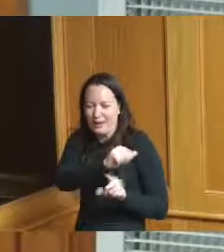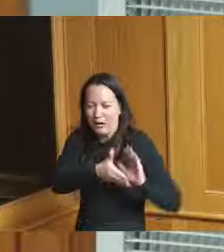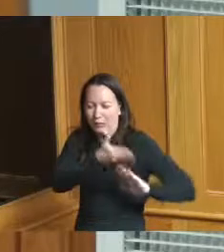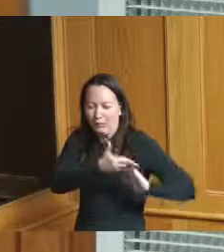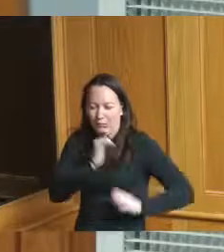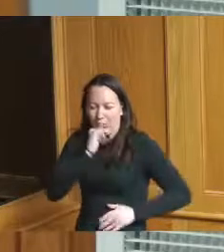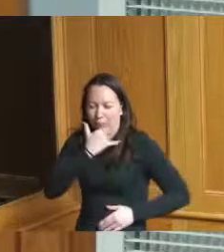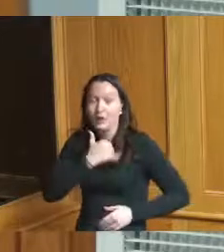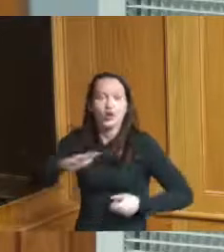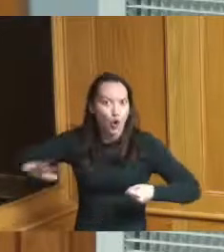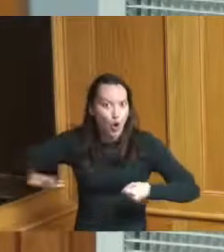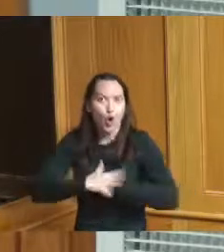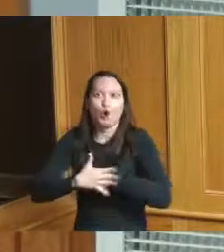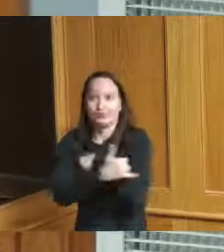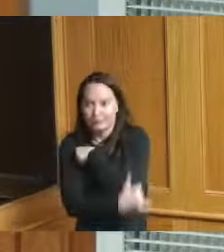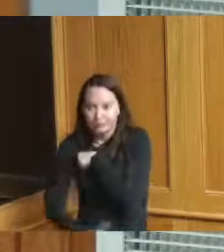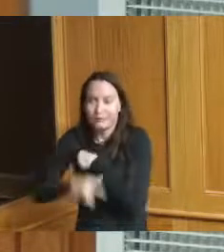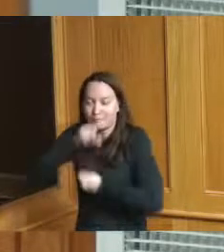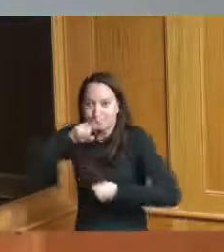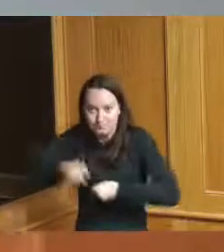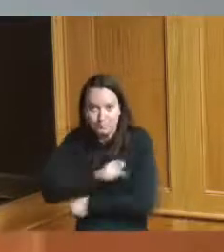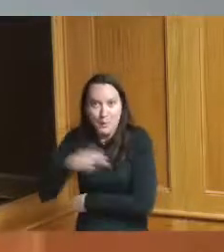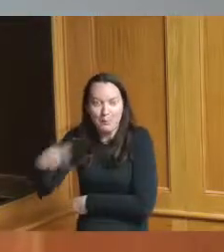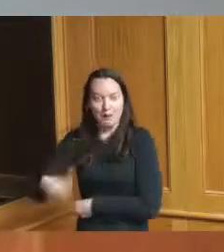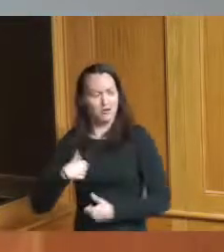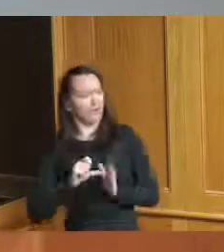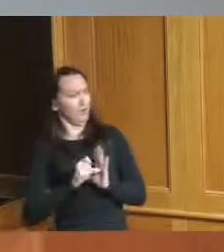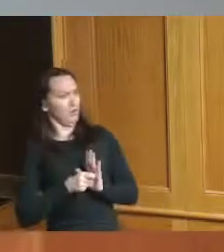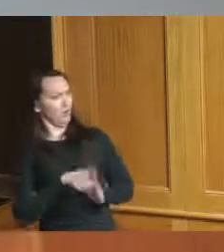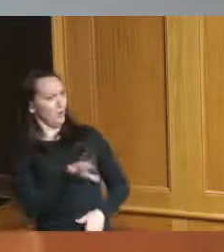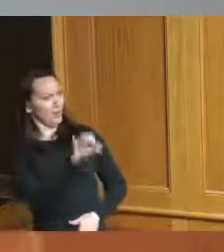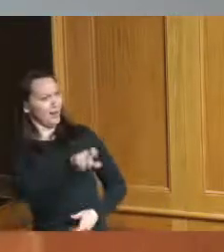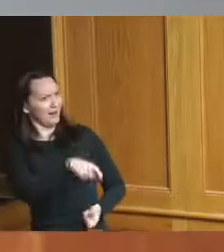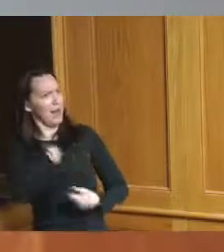the entire county is I was going to be pretty impressed whatever little tiny community that I'm